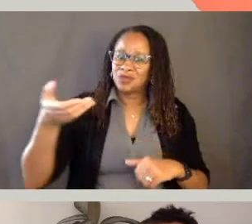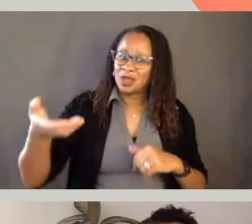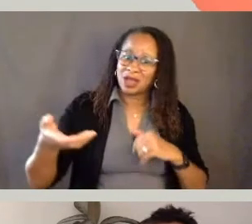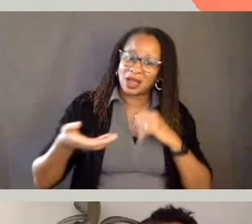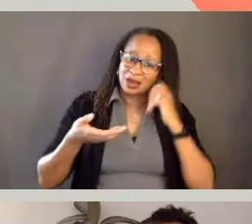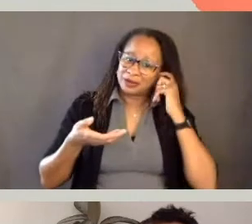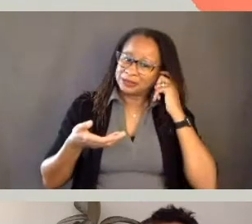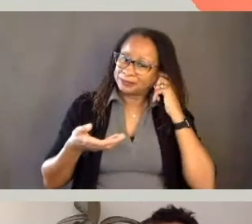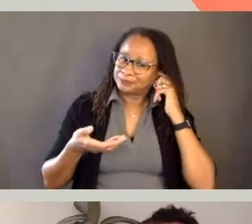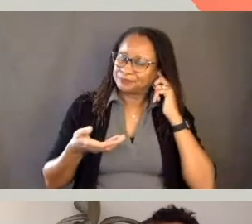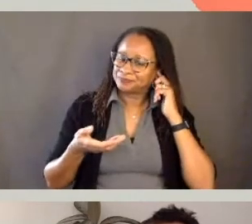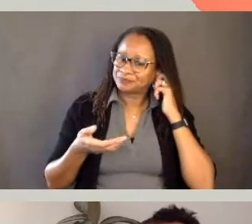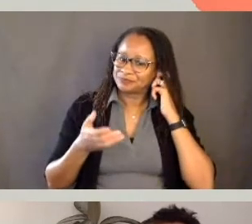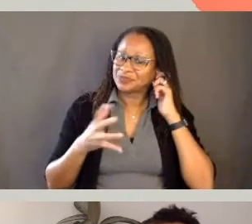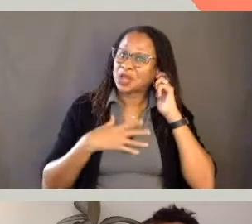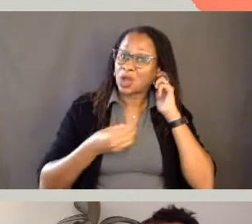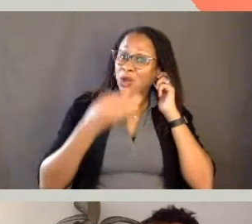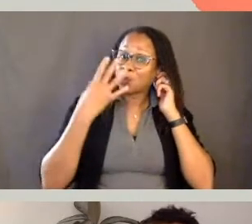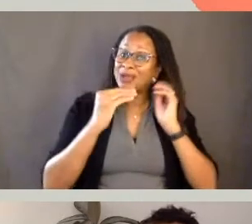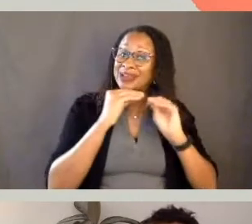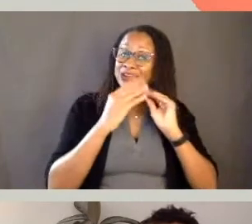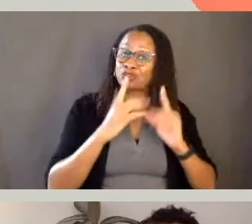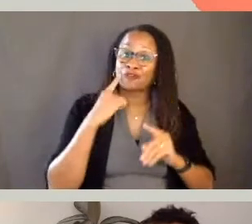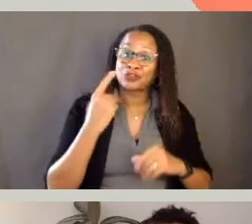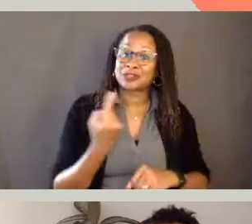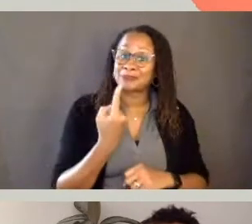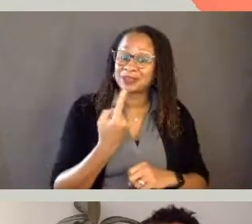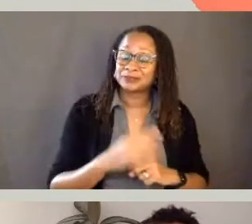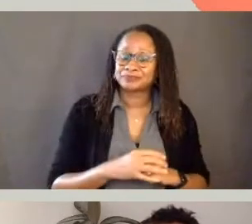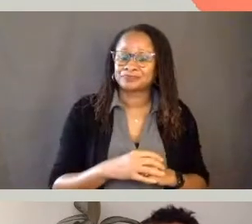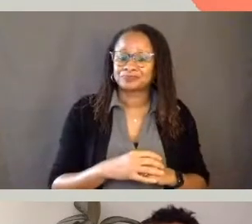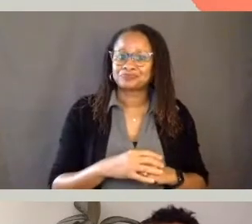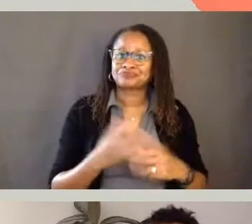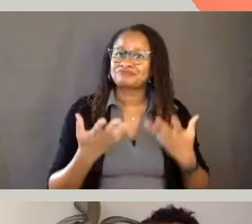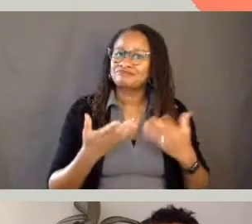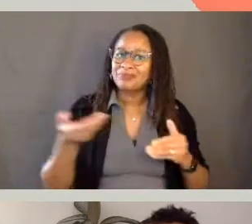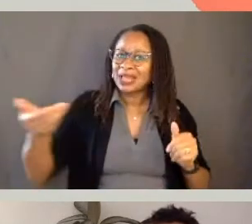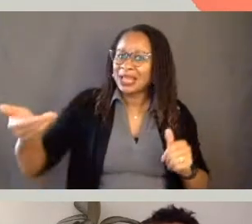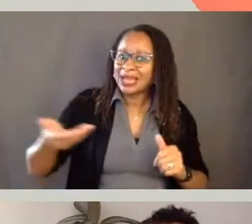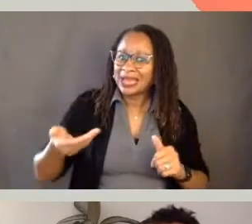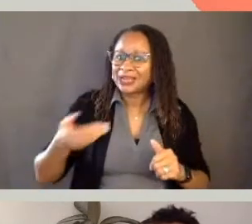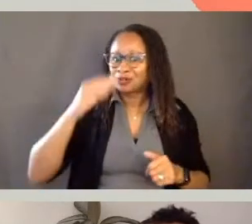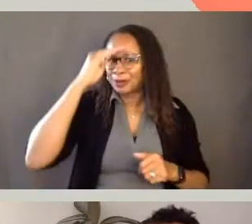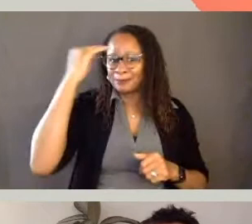hiring like a White editor for something like hire that Black and Brown person